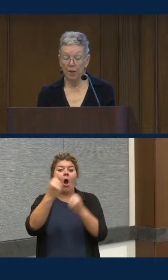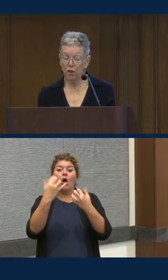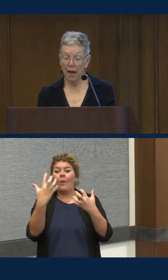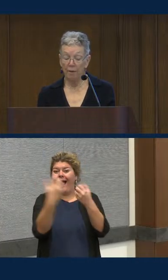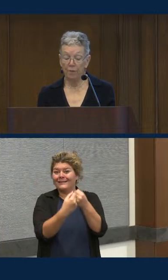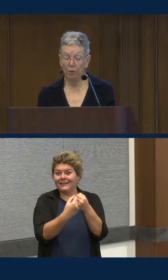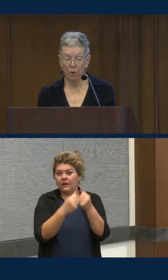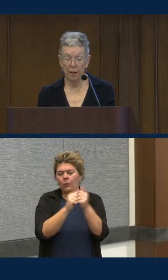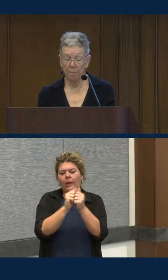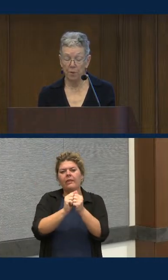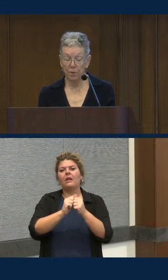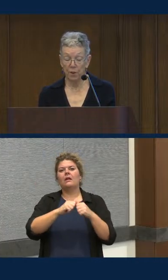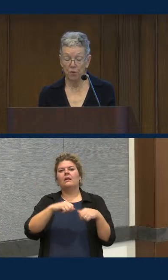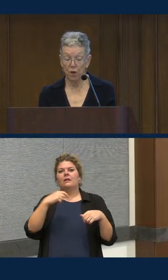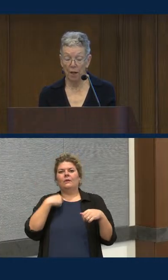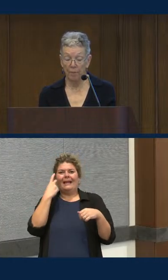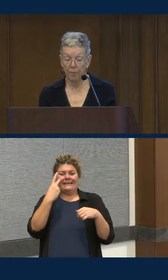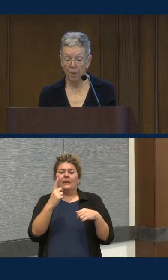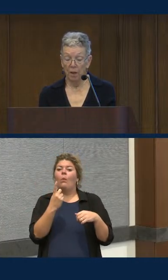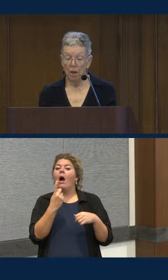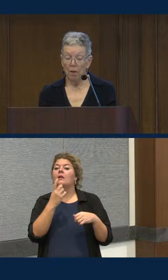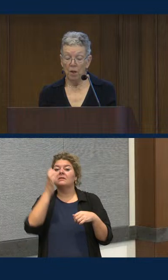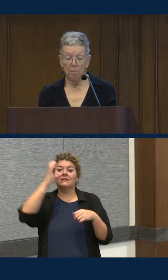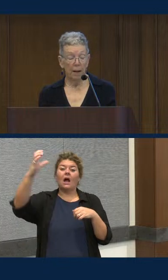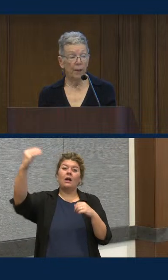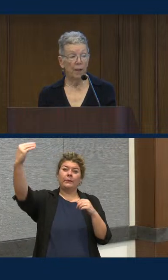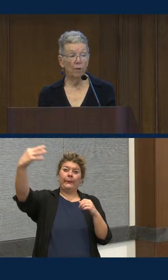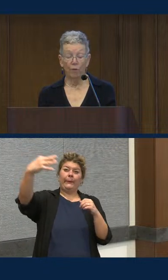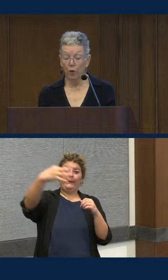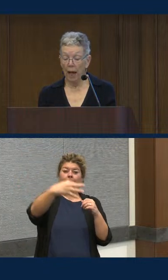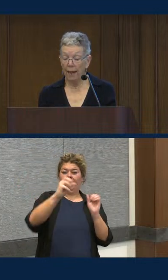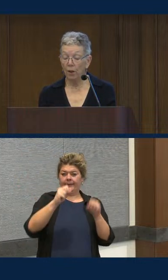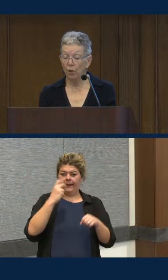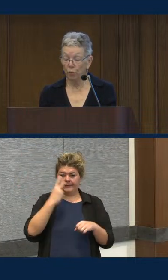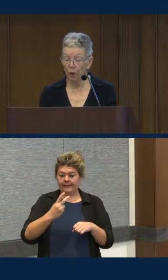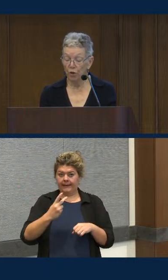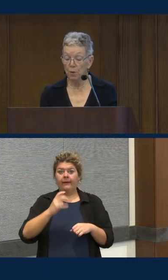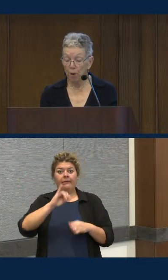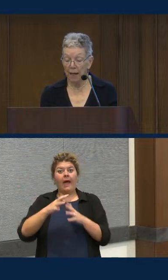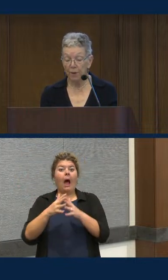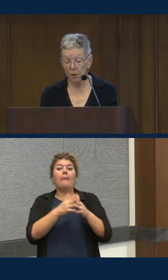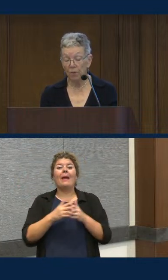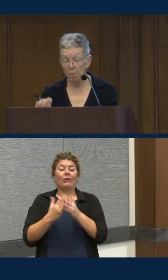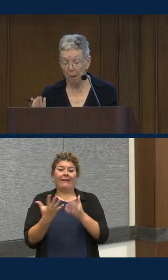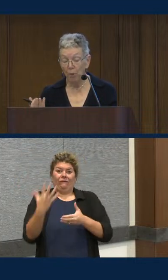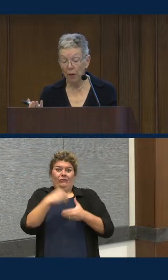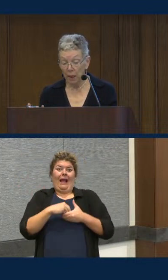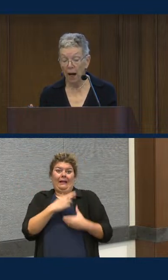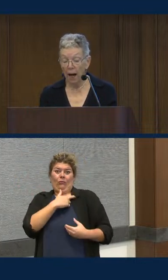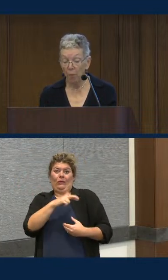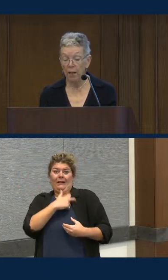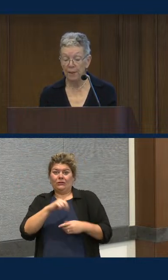The American vernacular religious practice of commemorating highway deaths